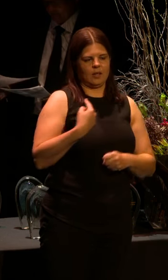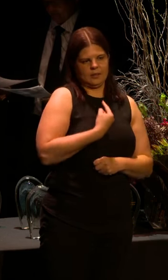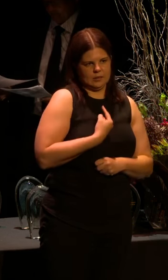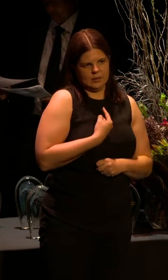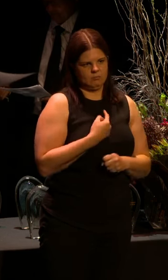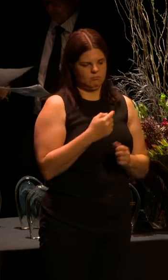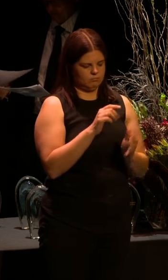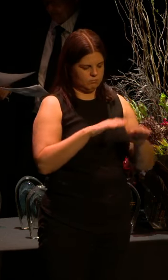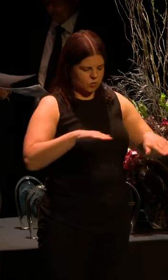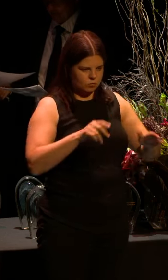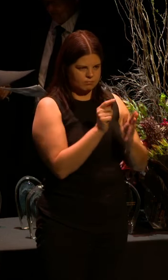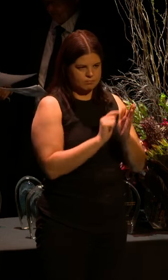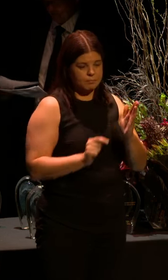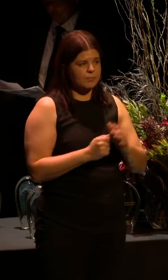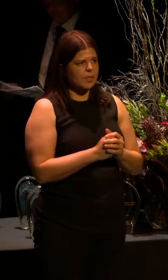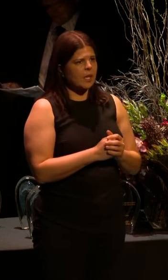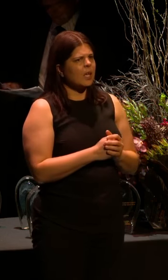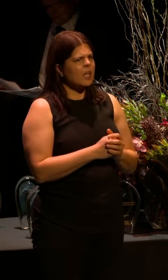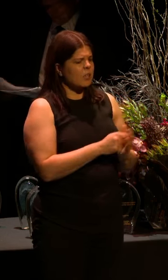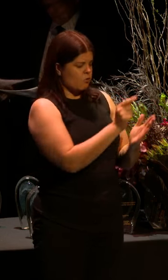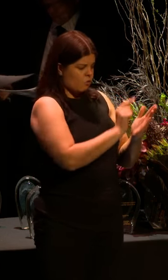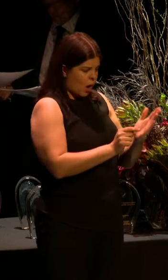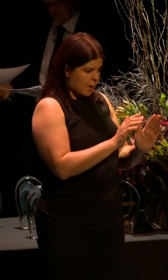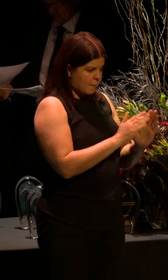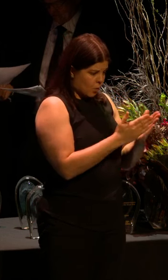a great illustrator, and a great publisher.